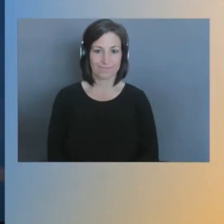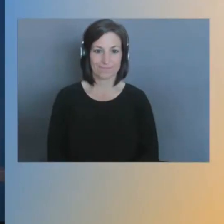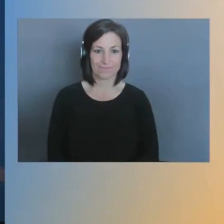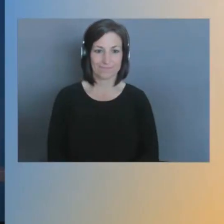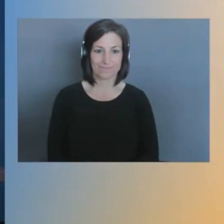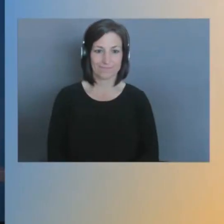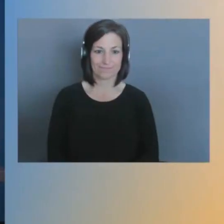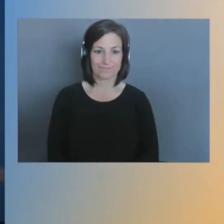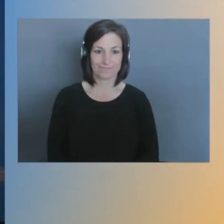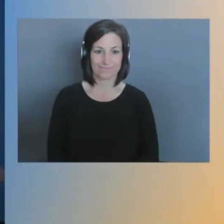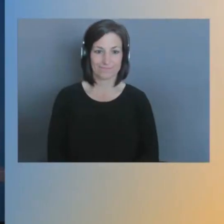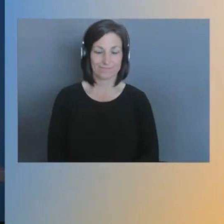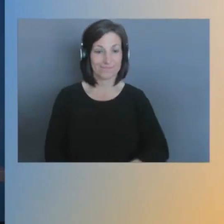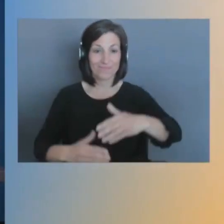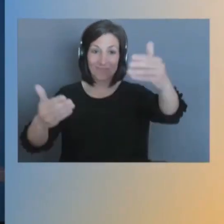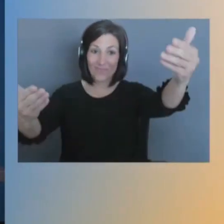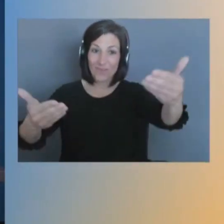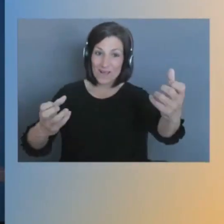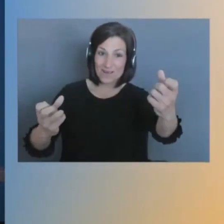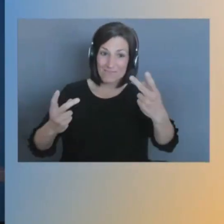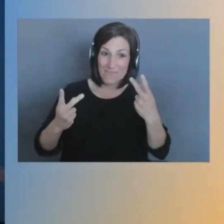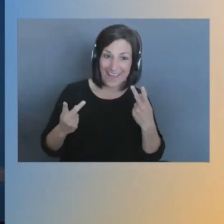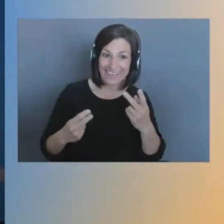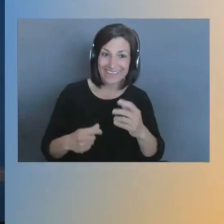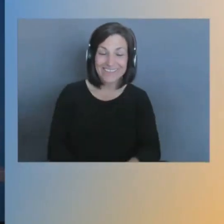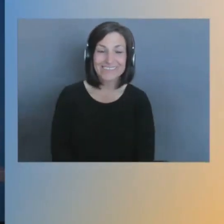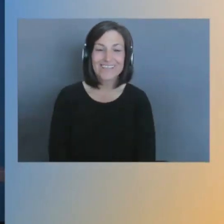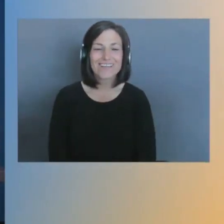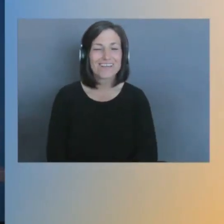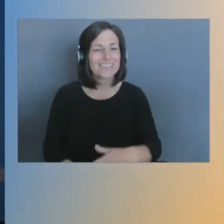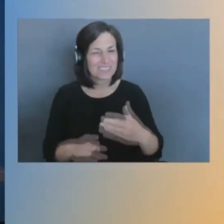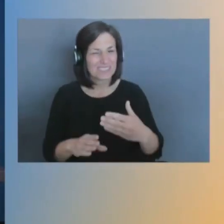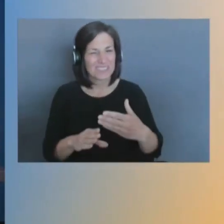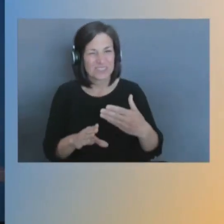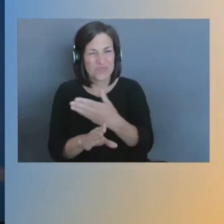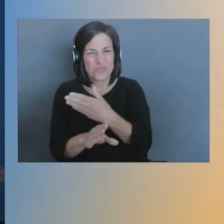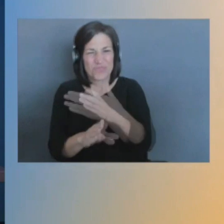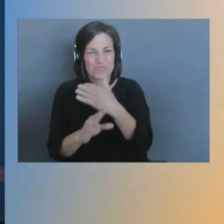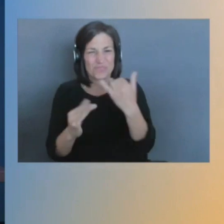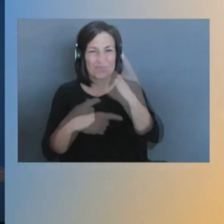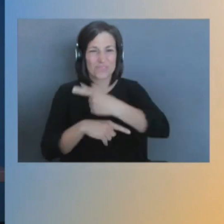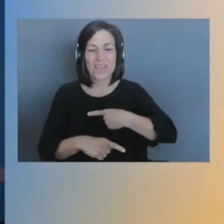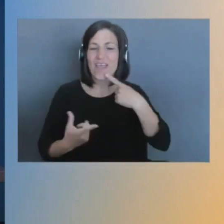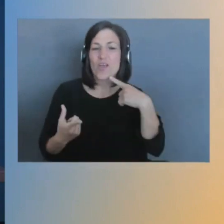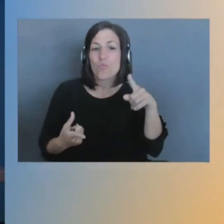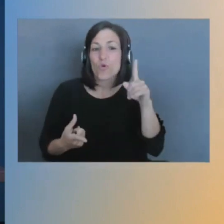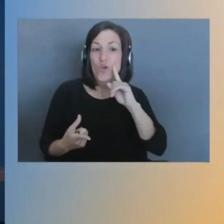All right. Welcome back, everyone. Earlier today, we heard from our AWS leaders on the history of custom silicon at AWS